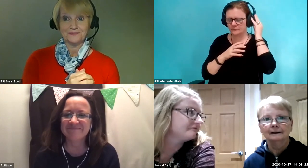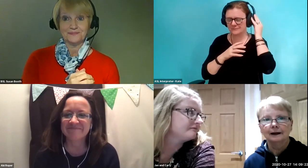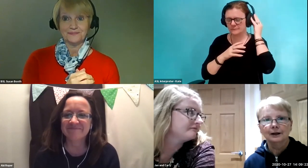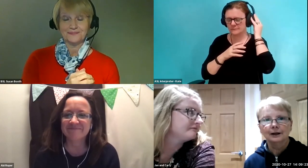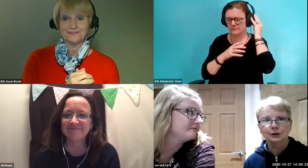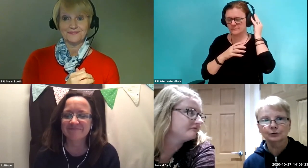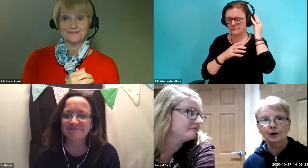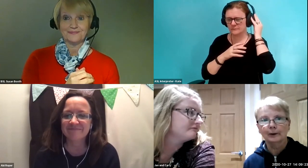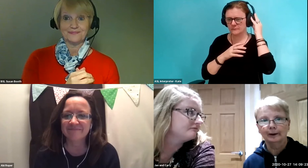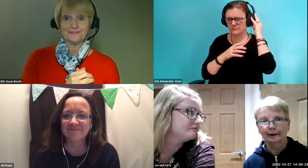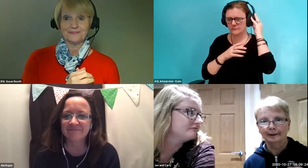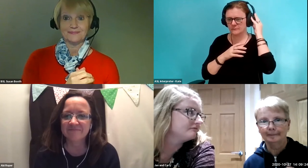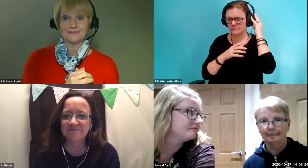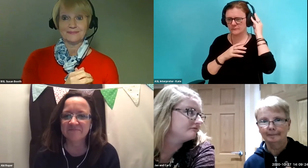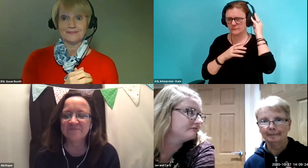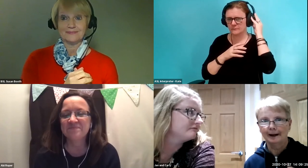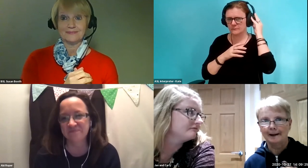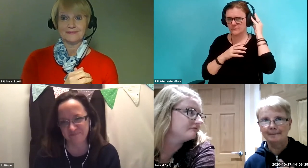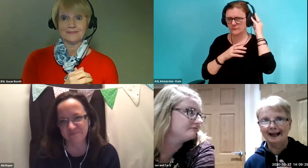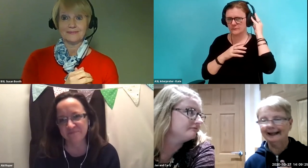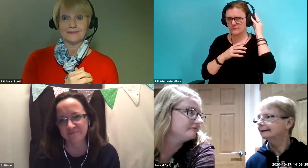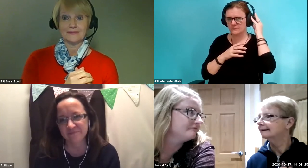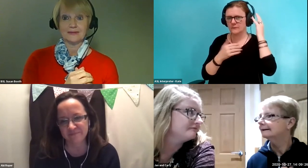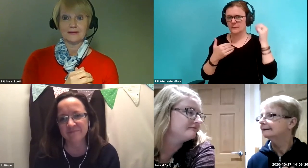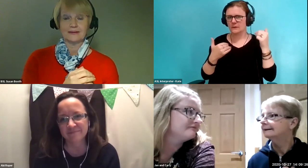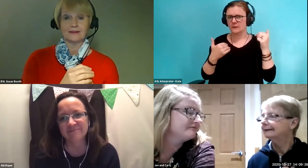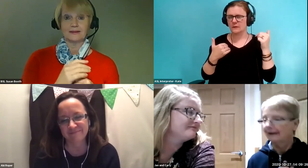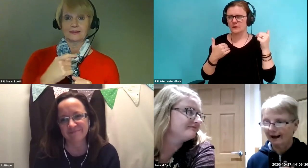a stroke uh me um